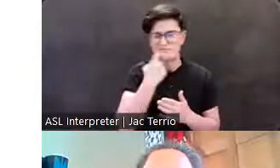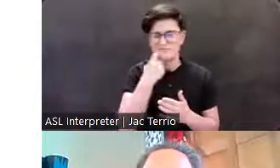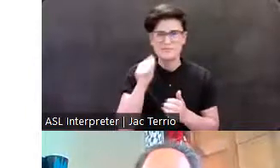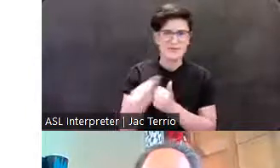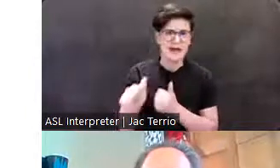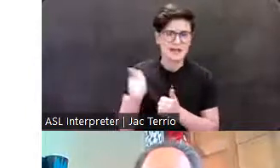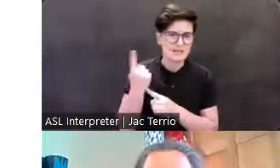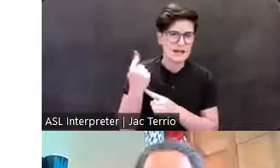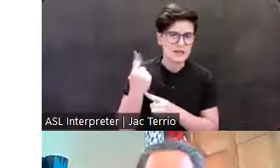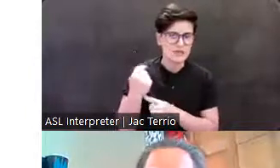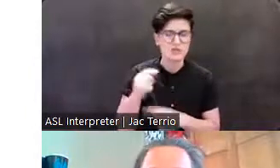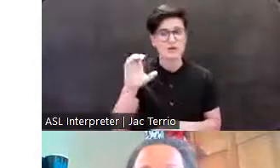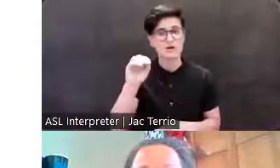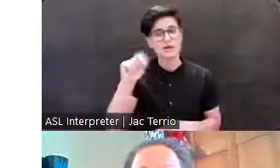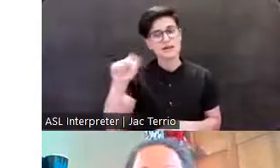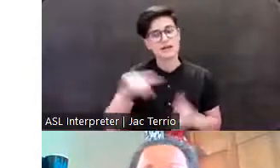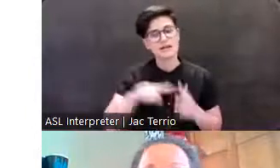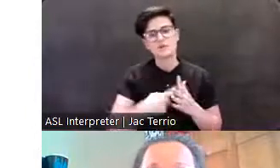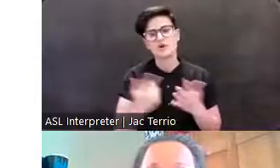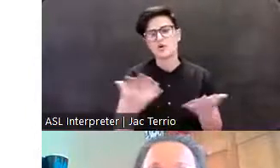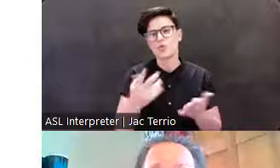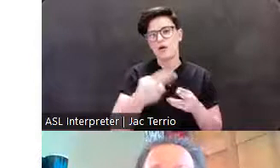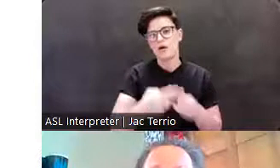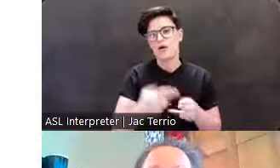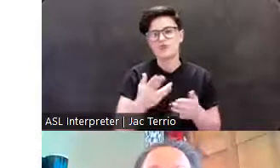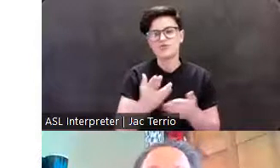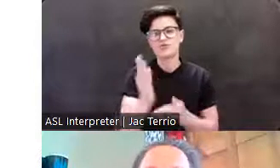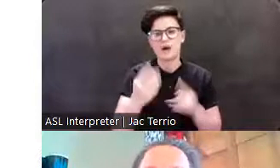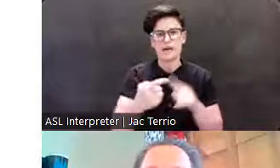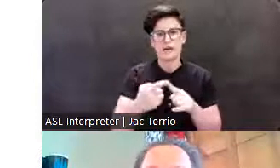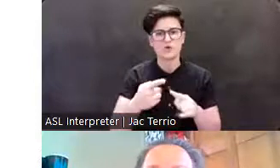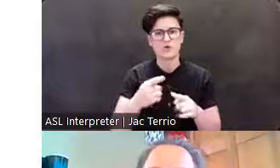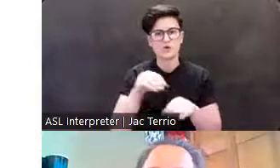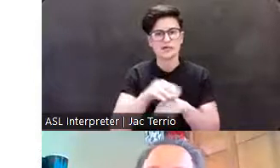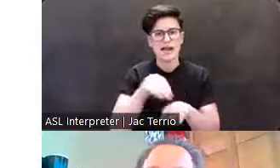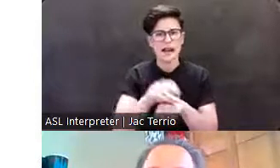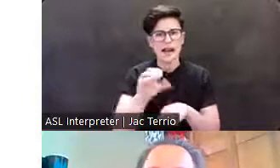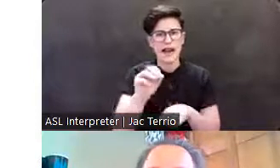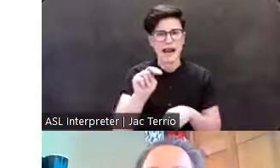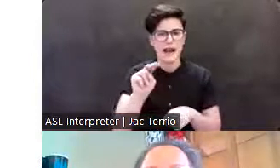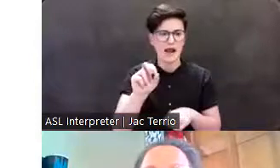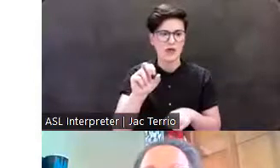Connecticut started what is called a right to counsel program for tenants facing invention.